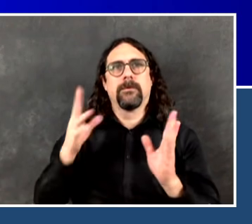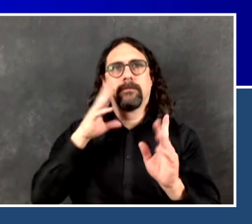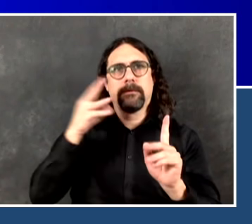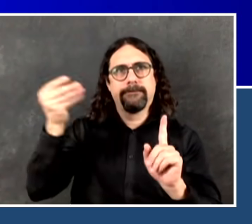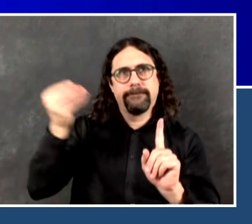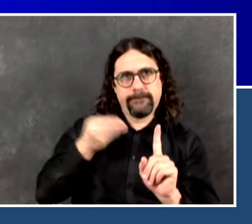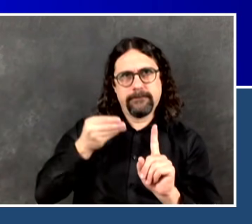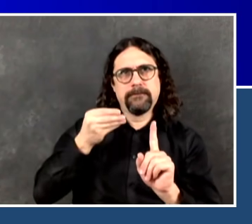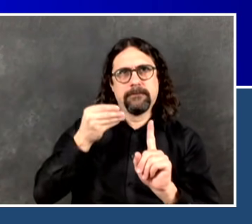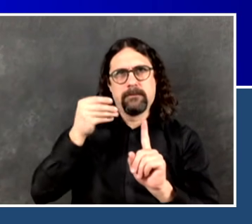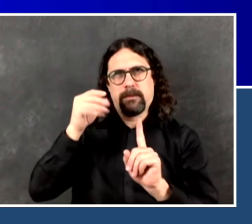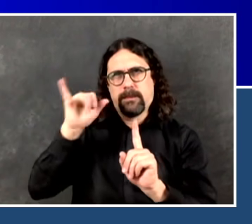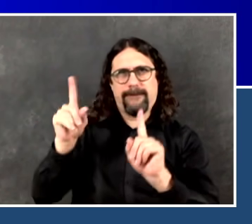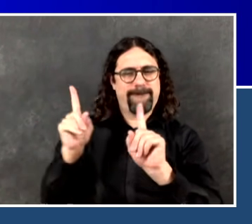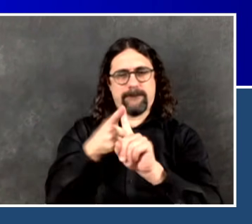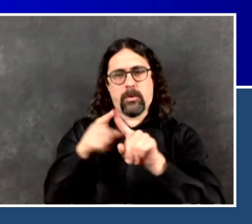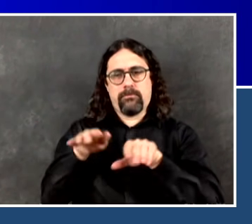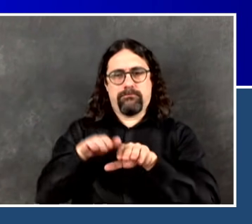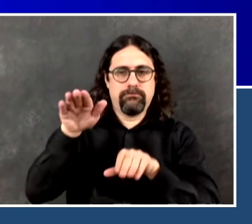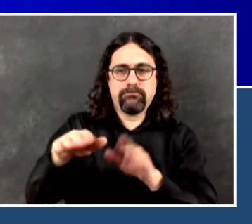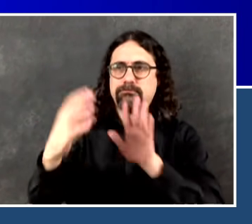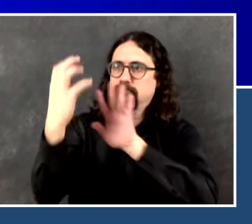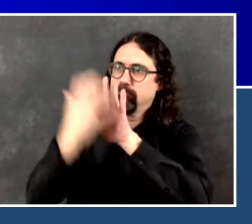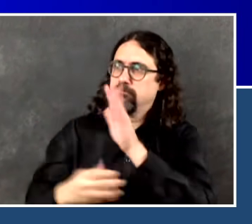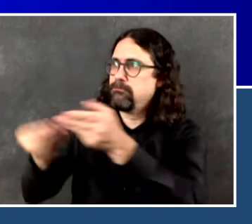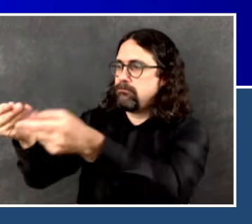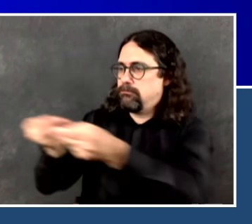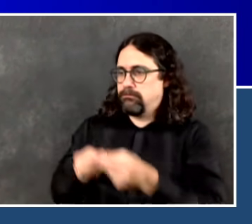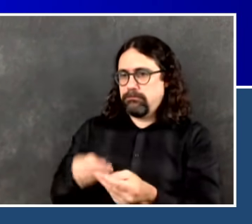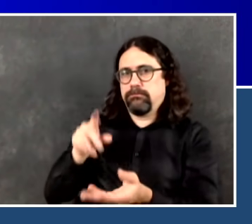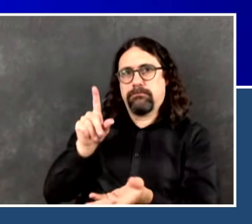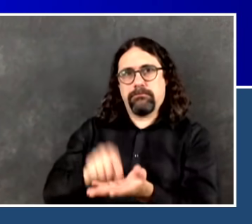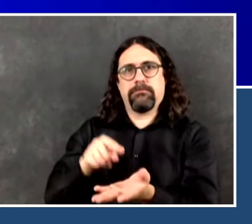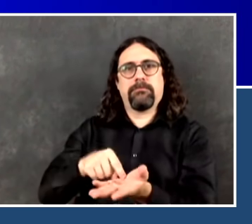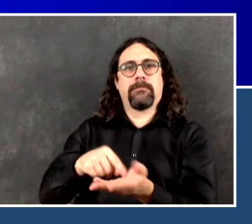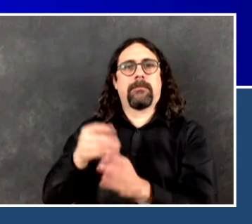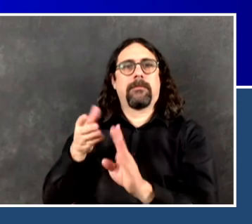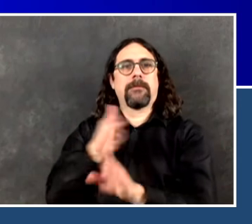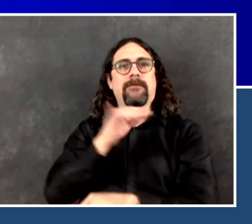I'LL EXPECT IT BY JUNE 1st AND THEIR WORK WILL